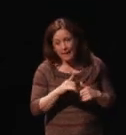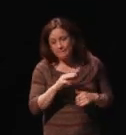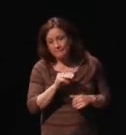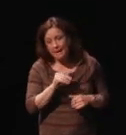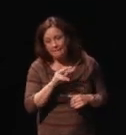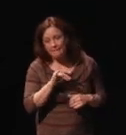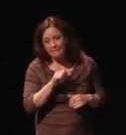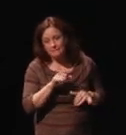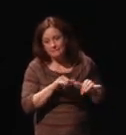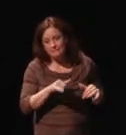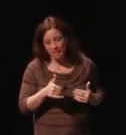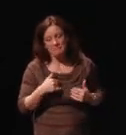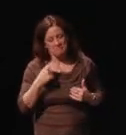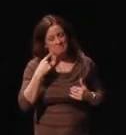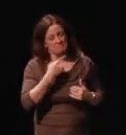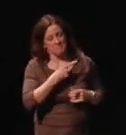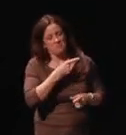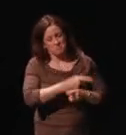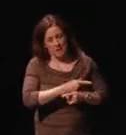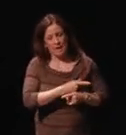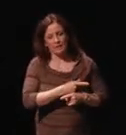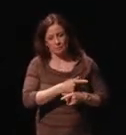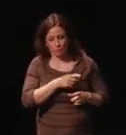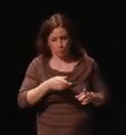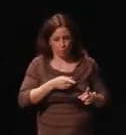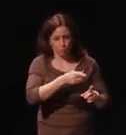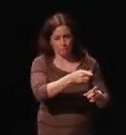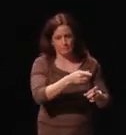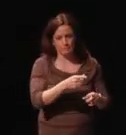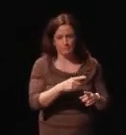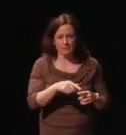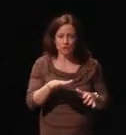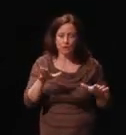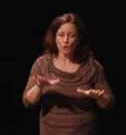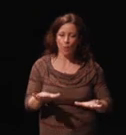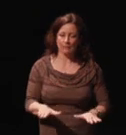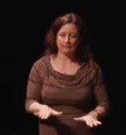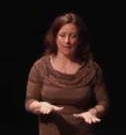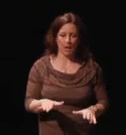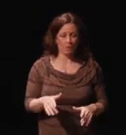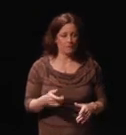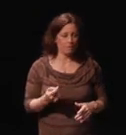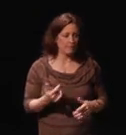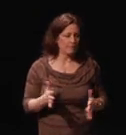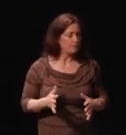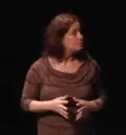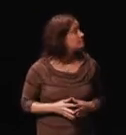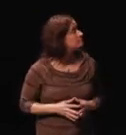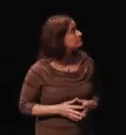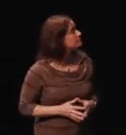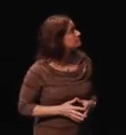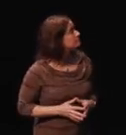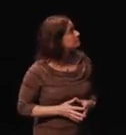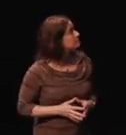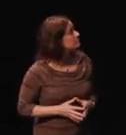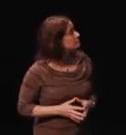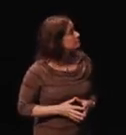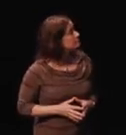I think it was definitely the right route to go, it just slowed things down.